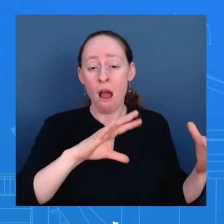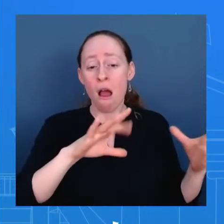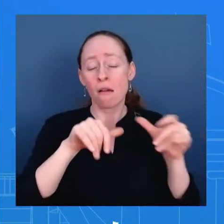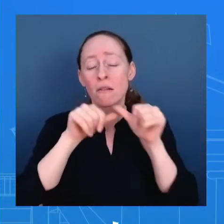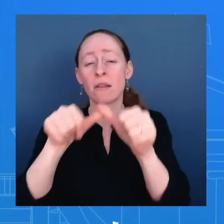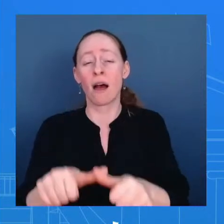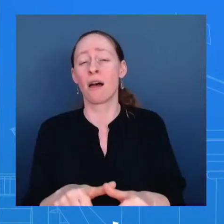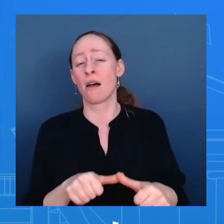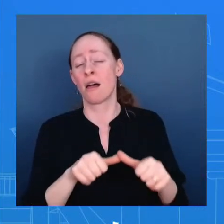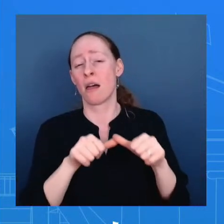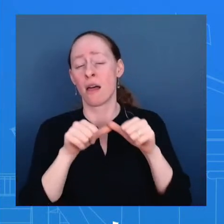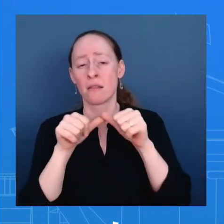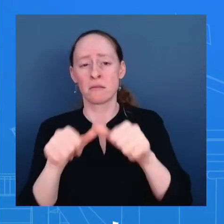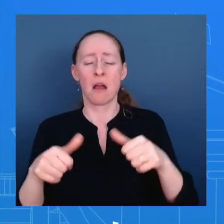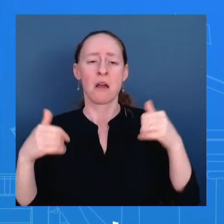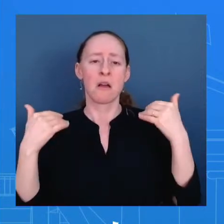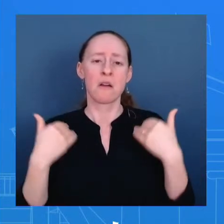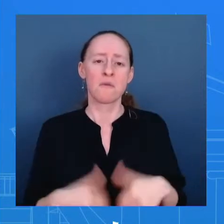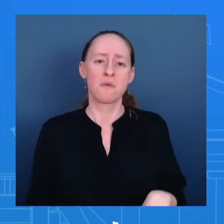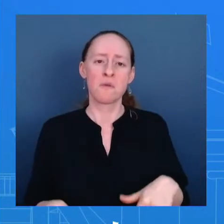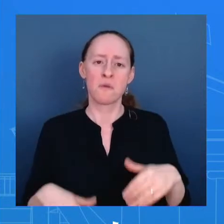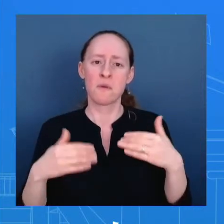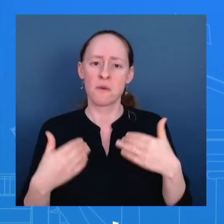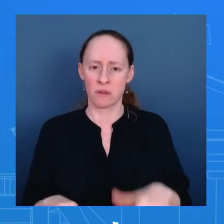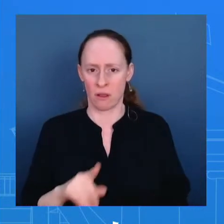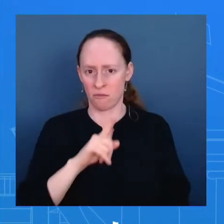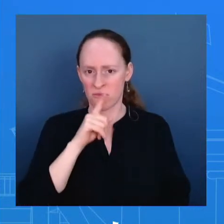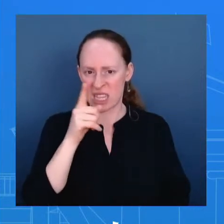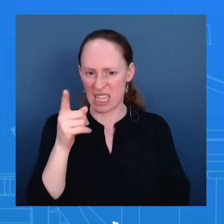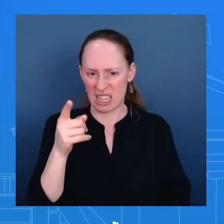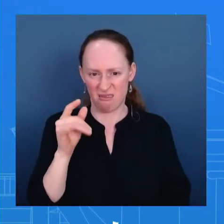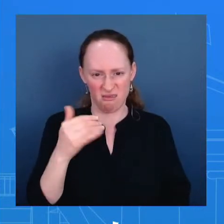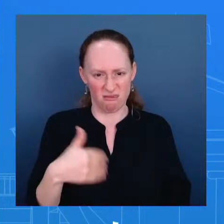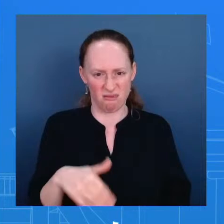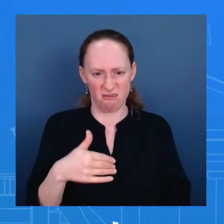propelled this genuinely good man to decide he wanted to help lead his country.